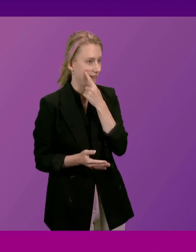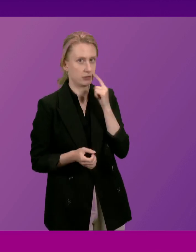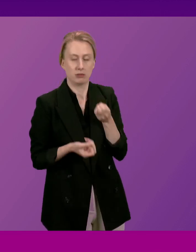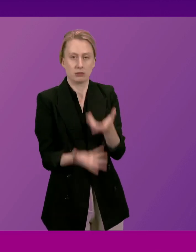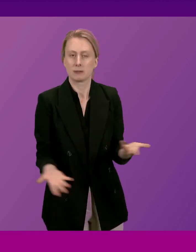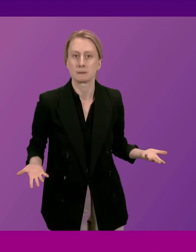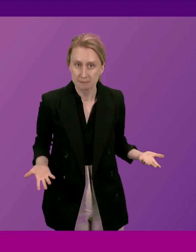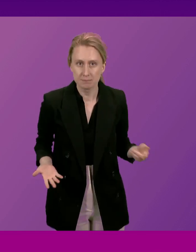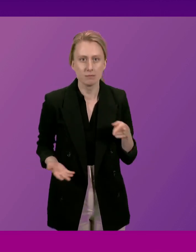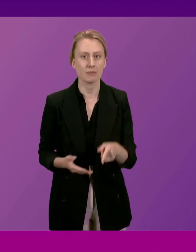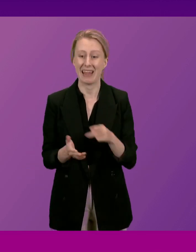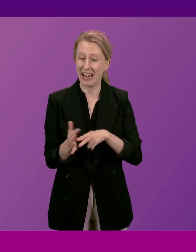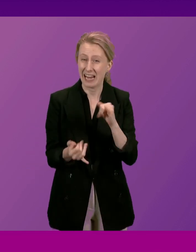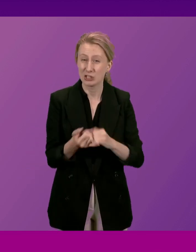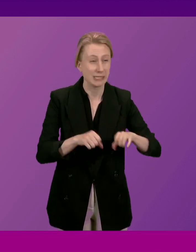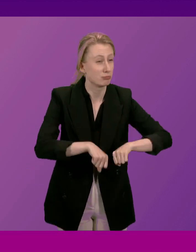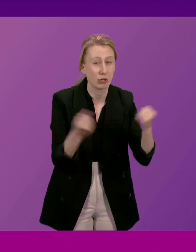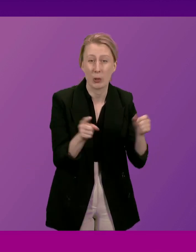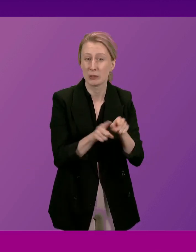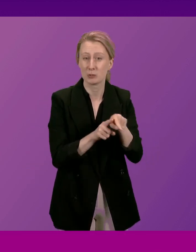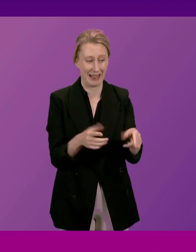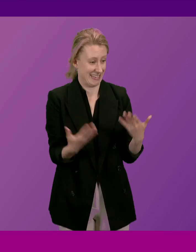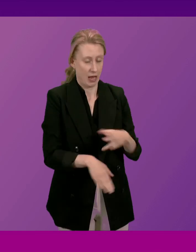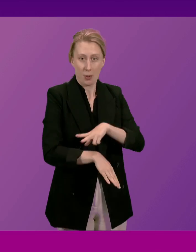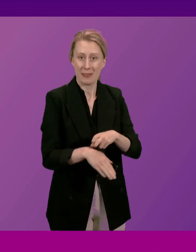The SNP has broken our national health service to the point where police officers are stuck in